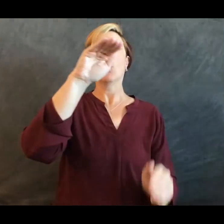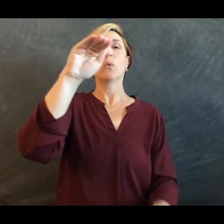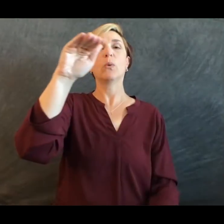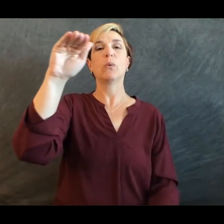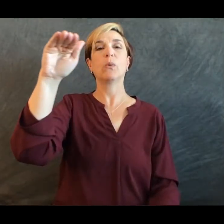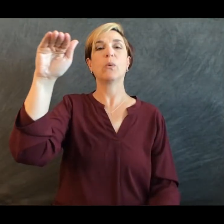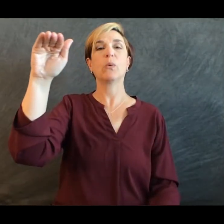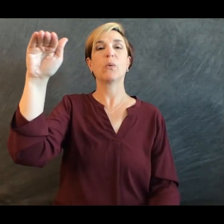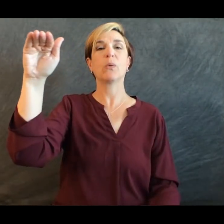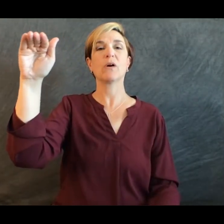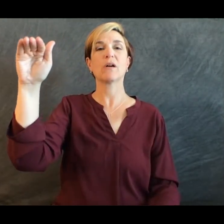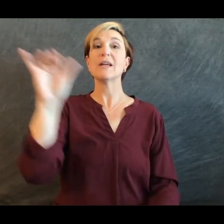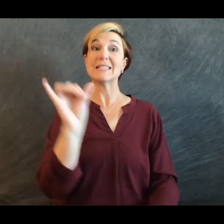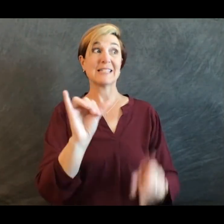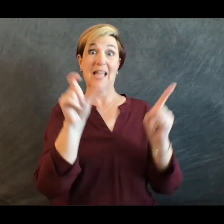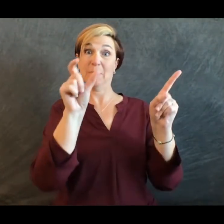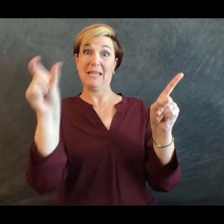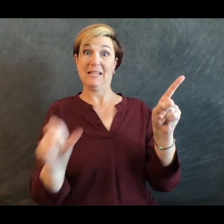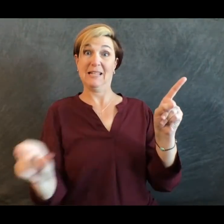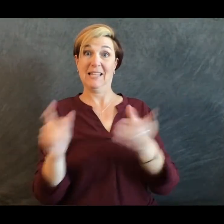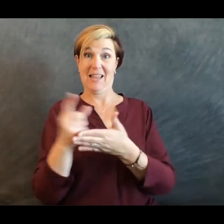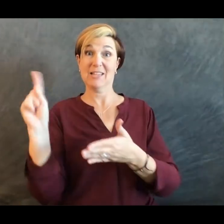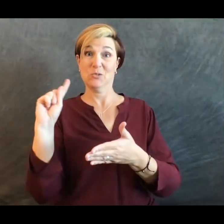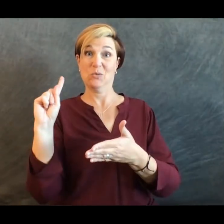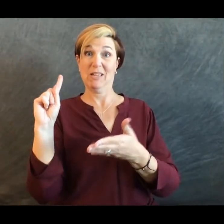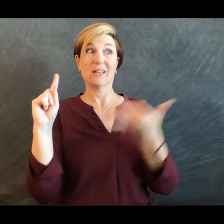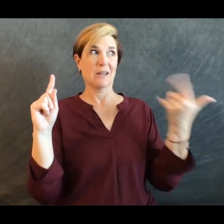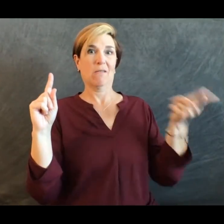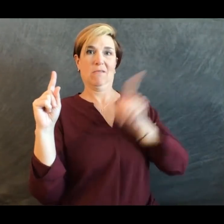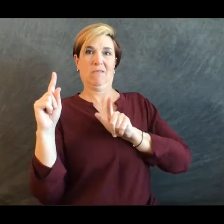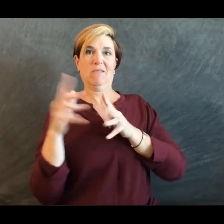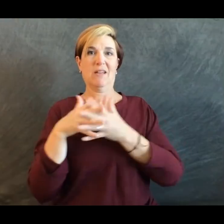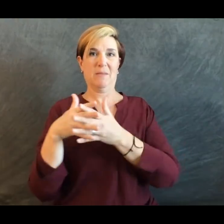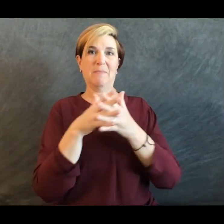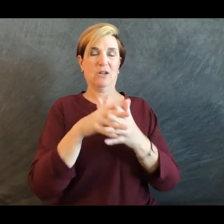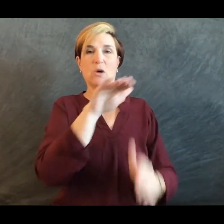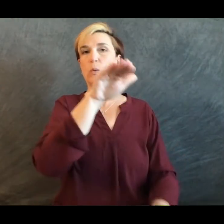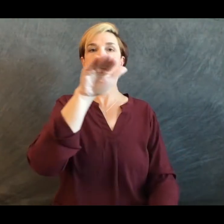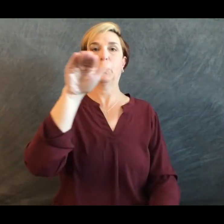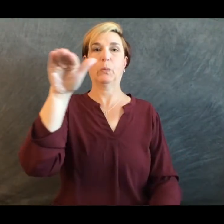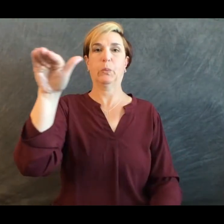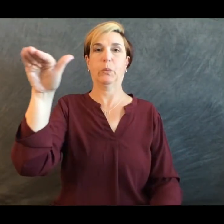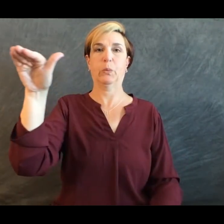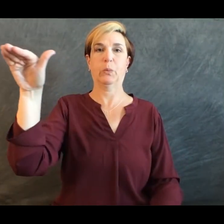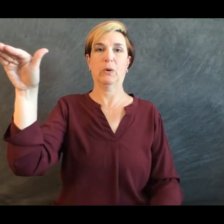heart that only in specific places but we're starting to see that change